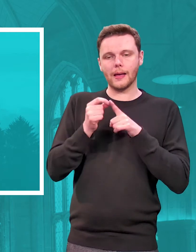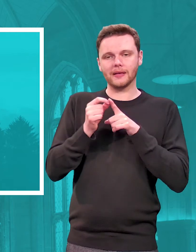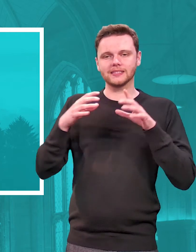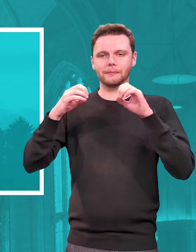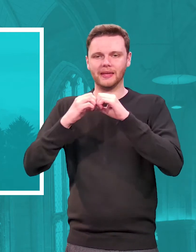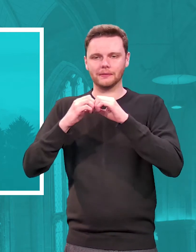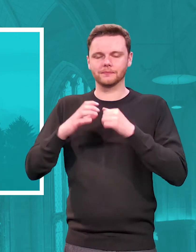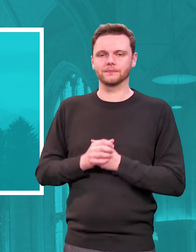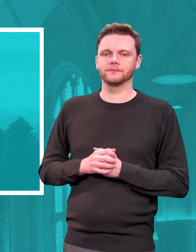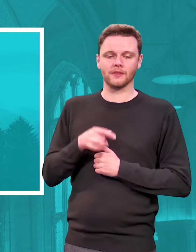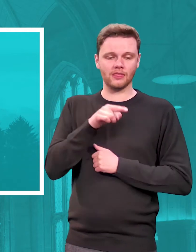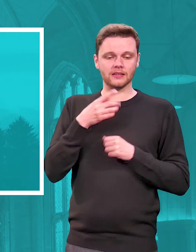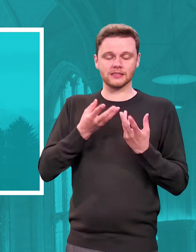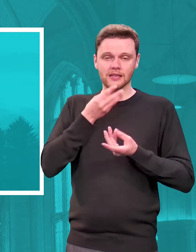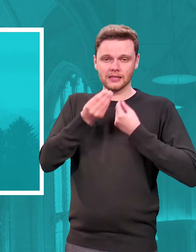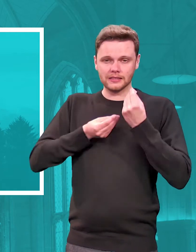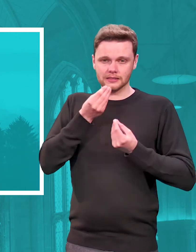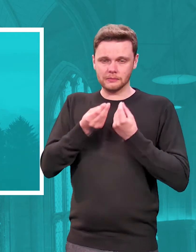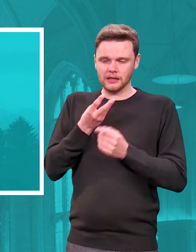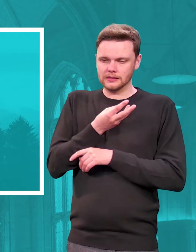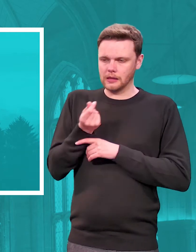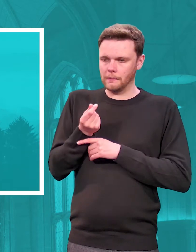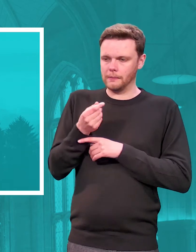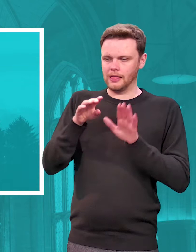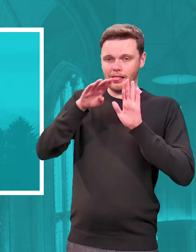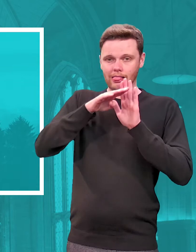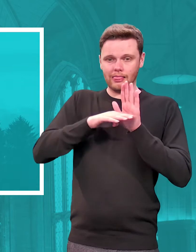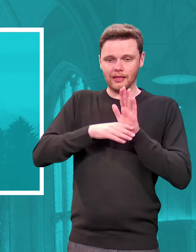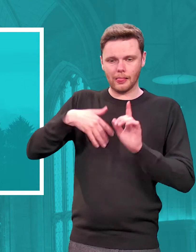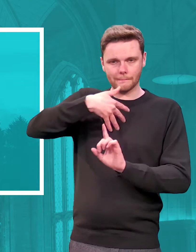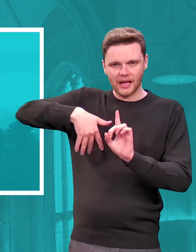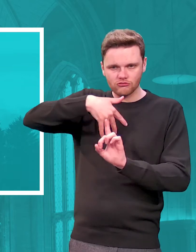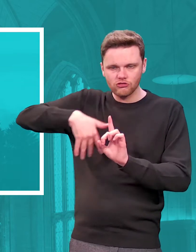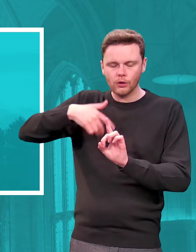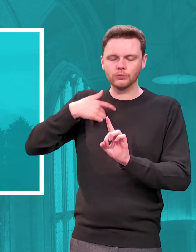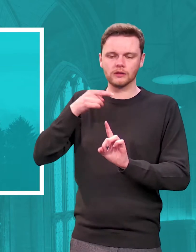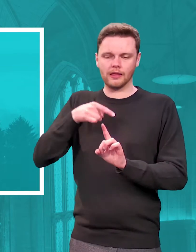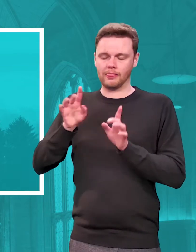It explains some of the legal background to the approach the Committee has taken,